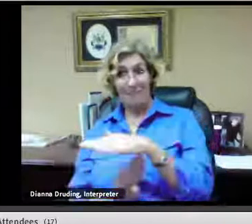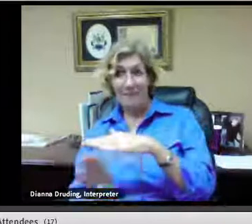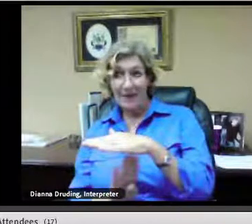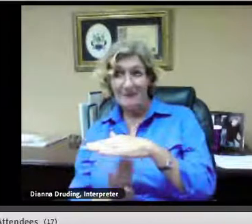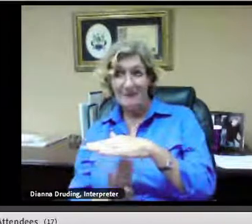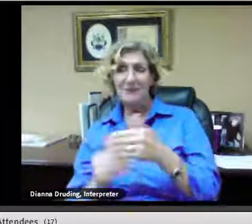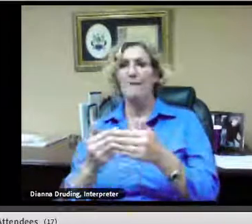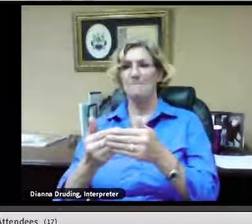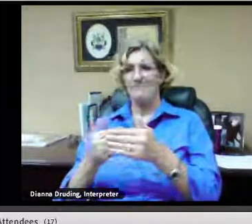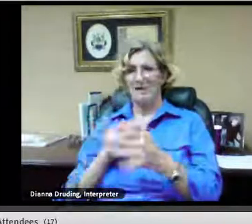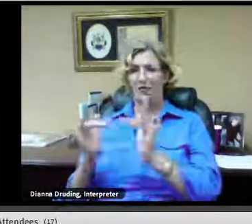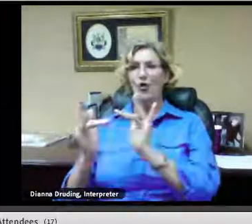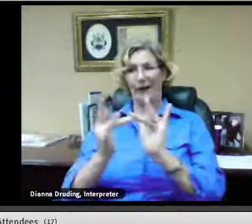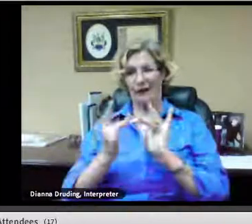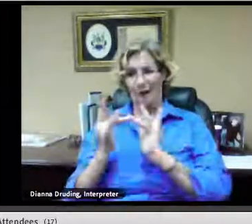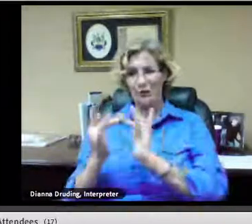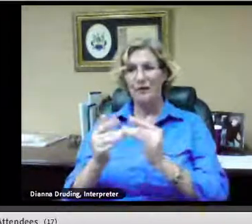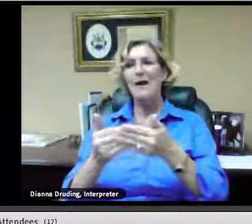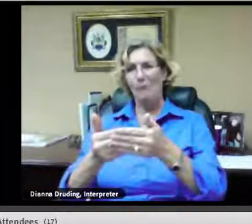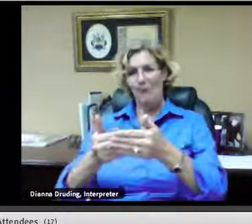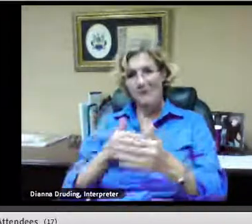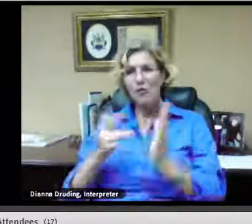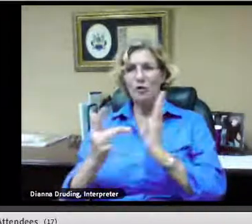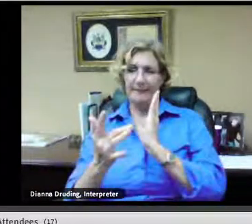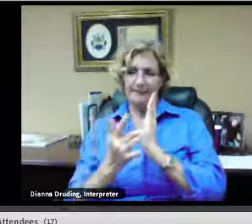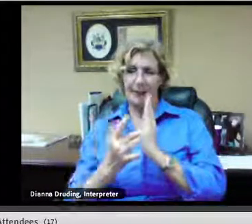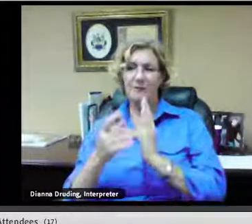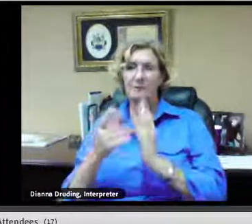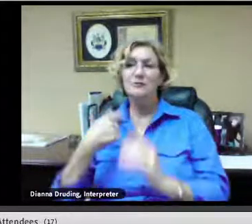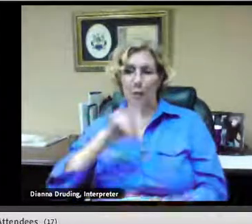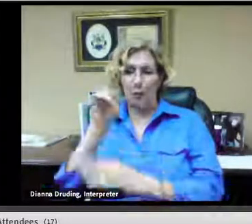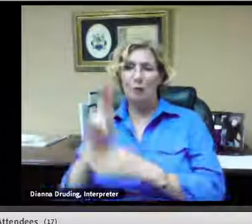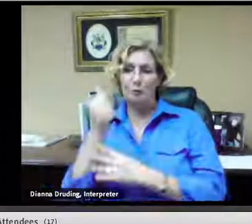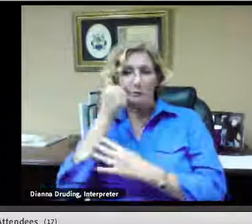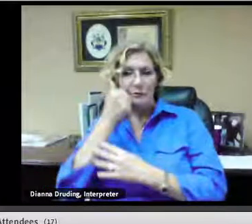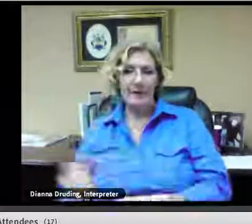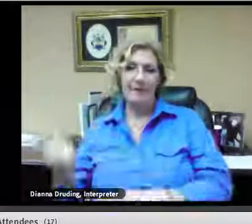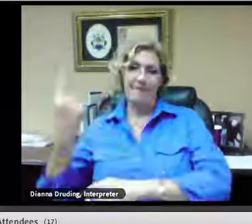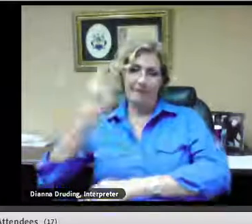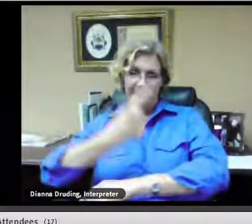So there's been a lot of room for revisions on here, and it wasn't...